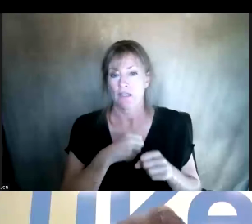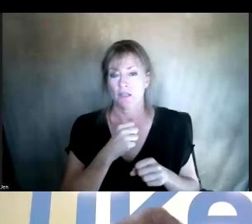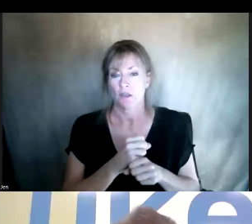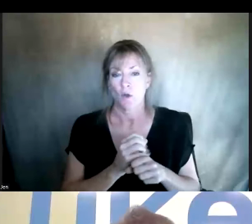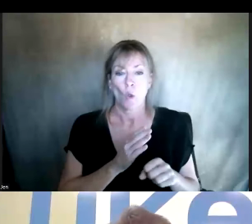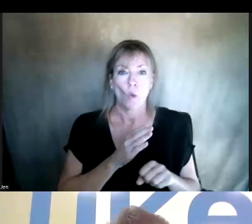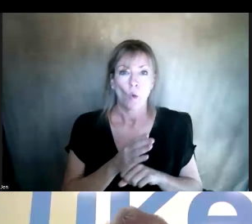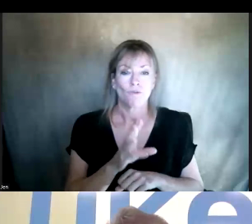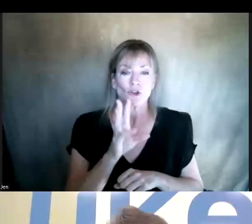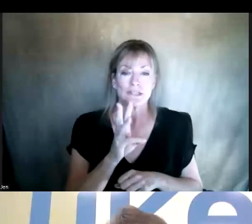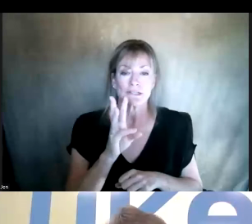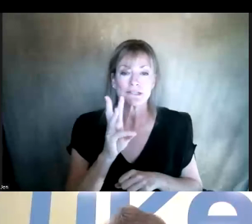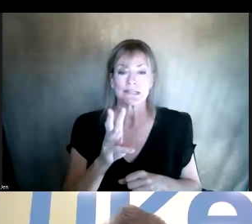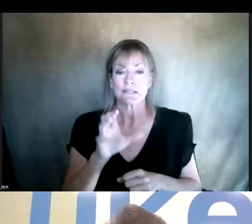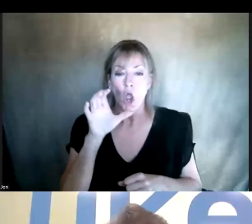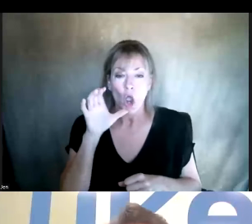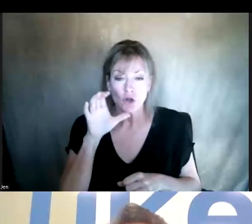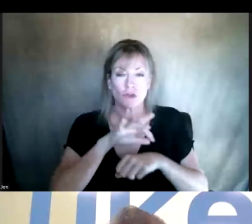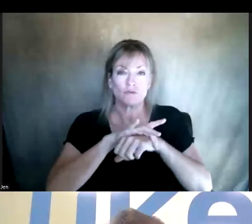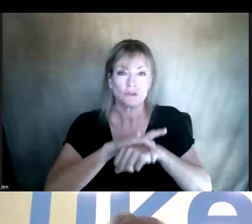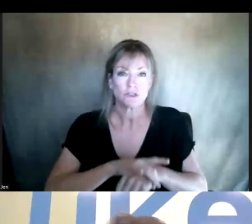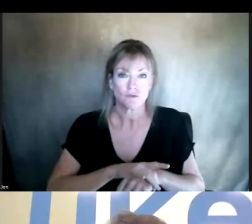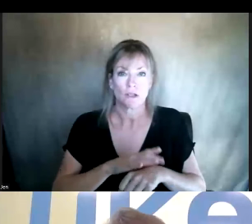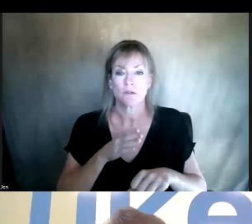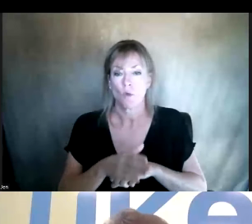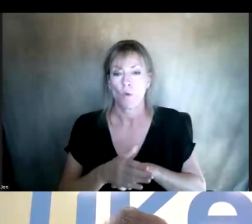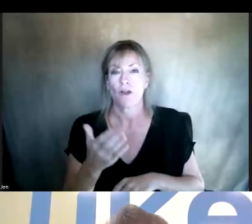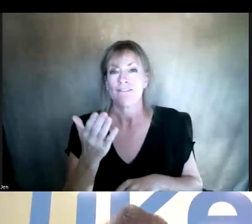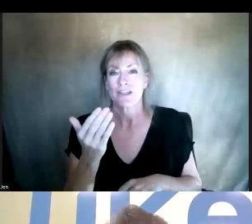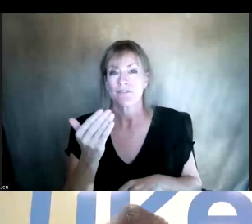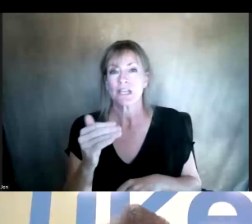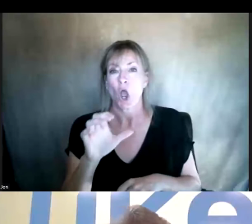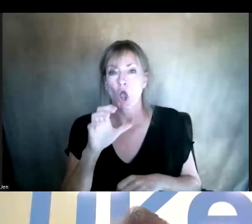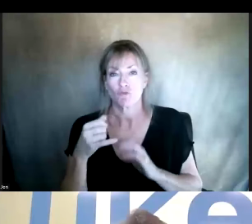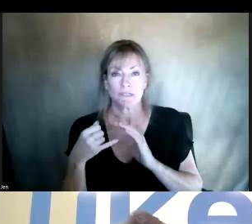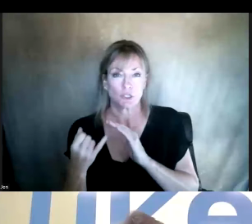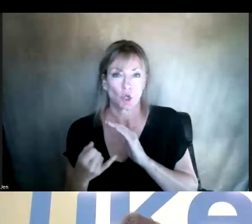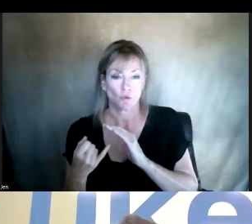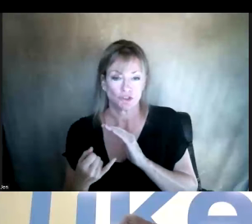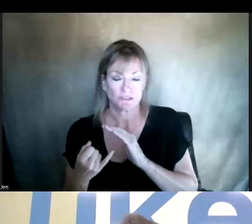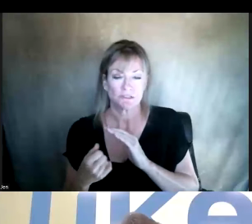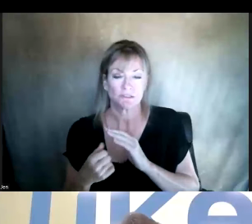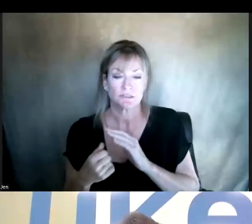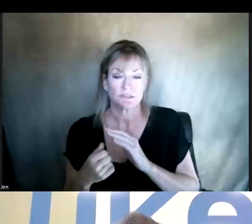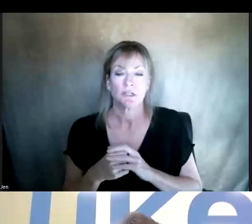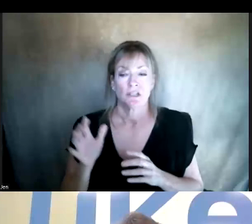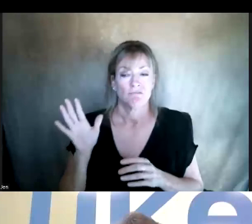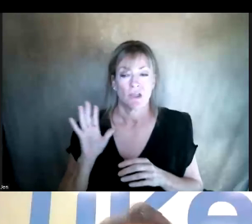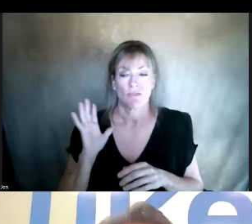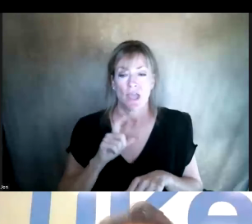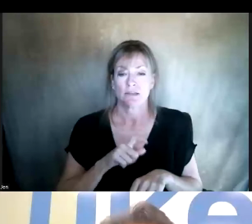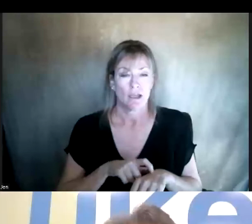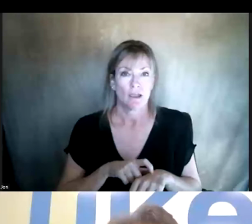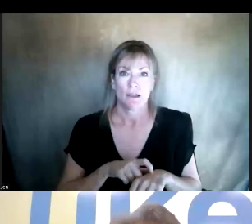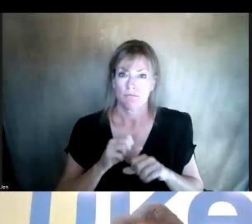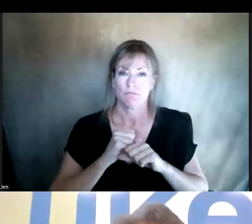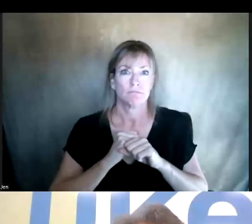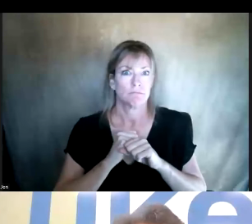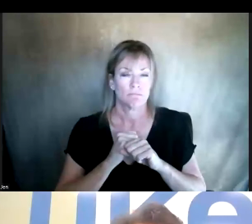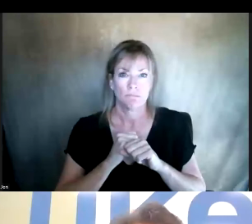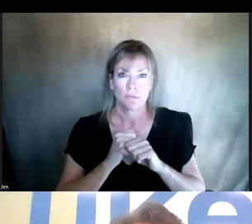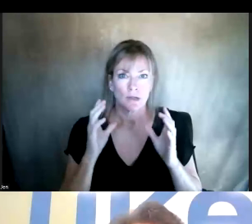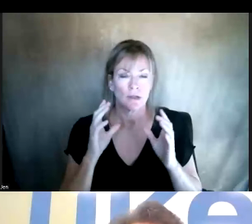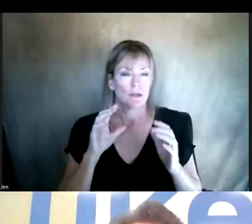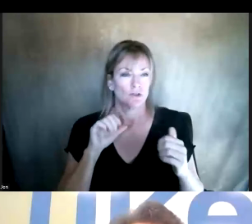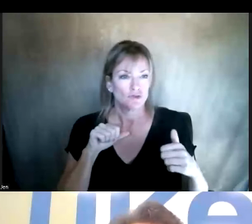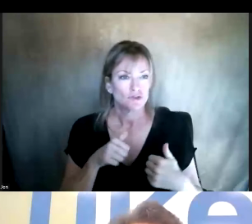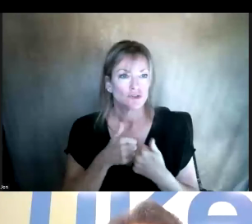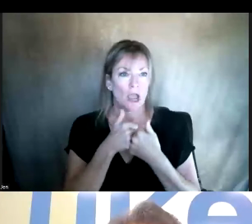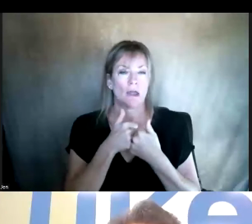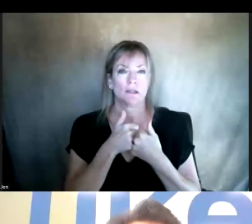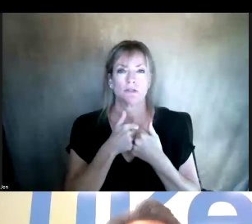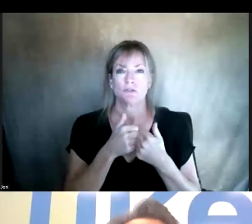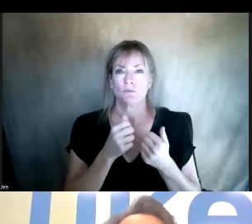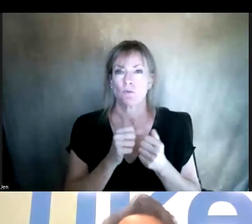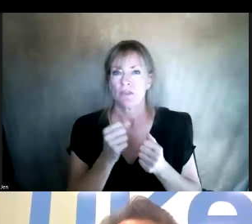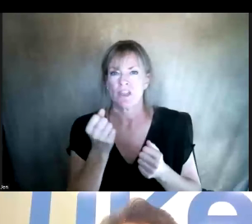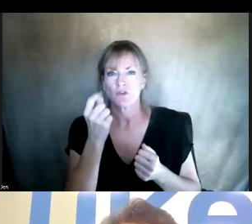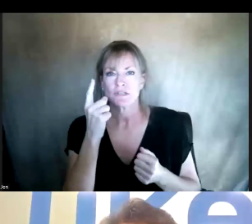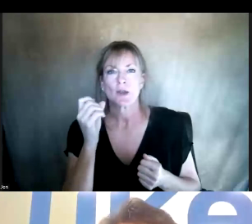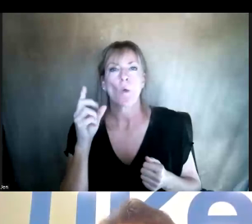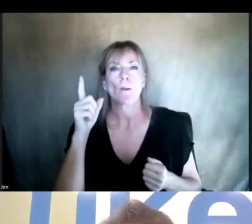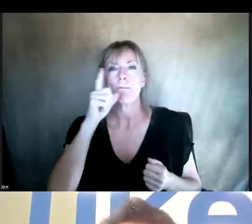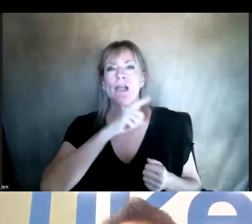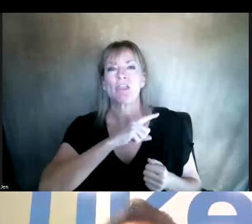1500 RESTRAINTS AND SECLUSIONS. YOU CAN UNDERSTAND THAT WE WERE LIVING BY